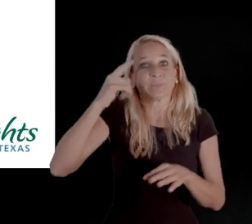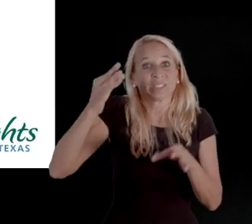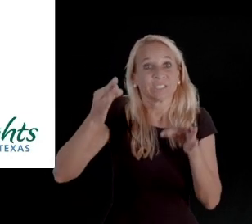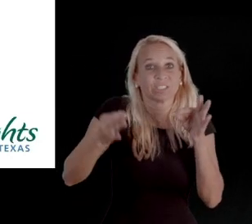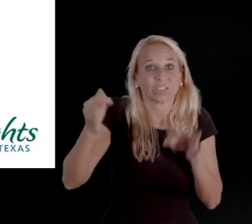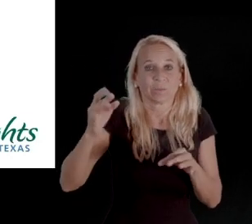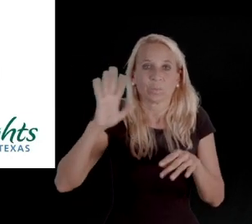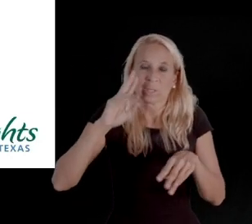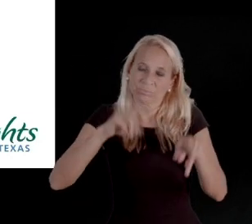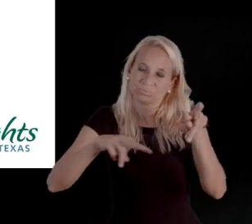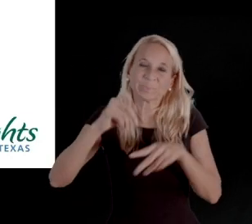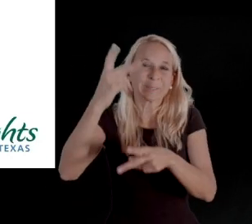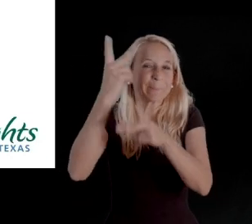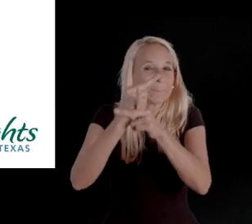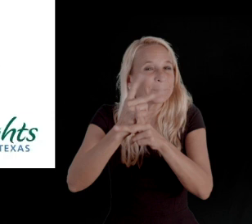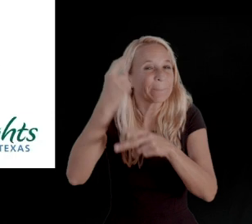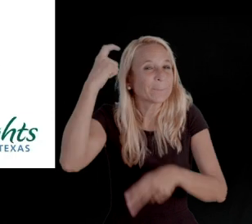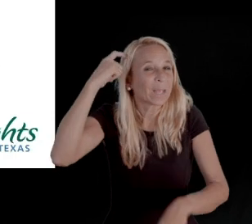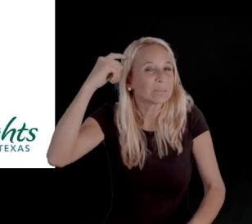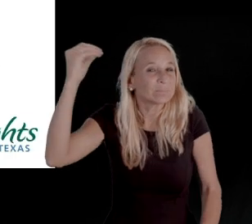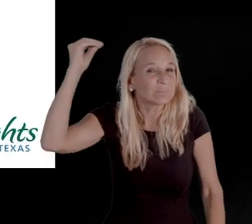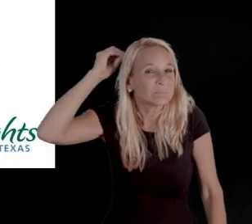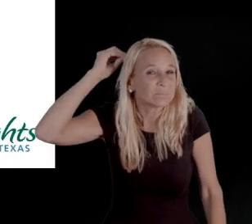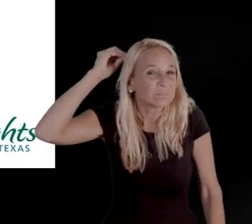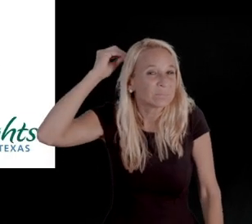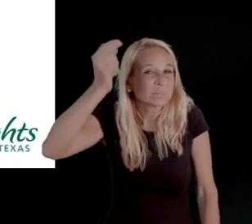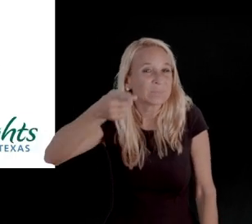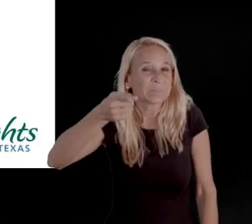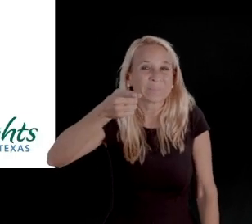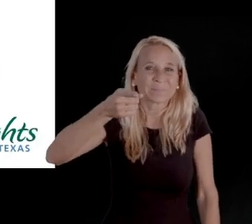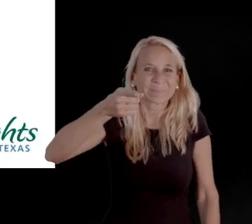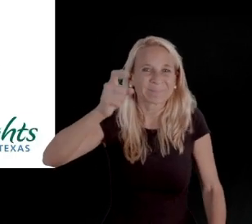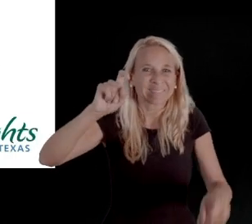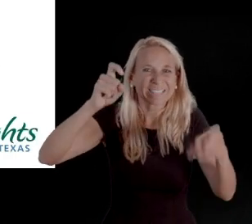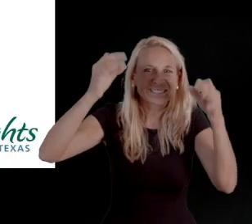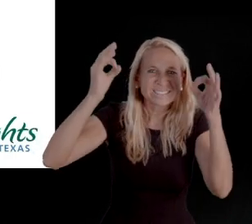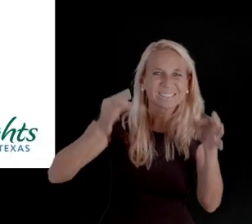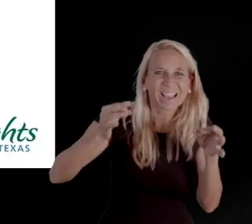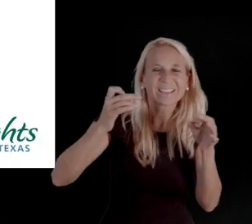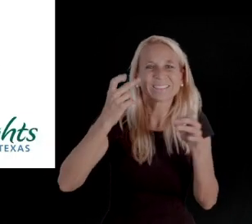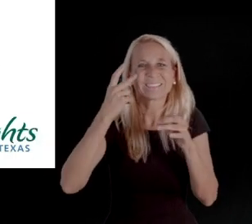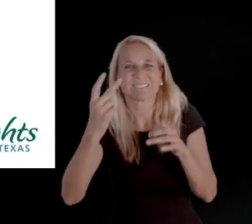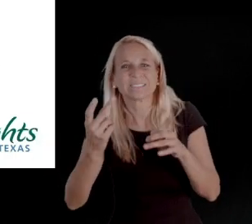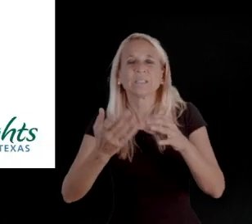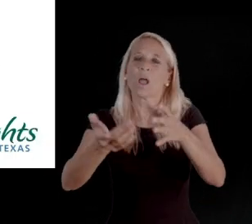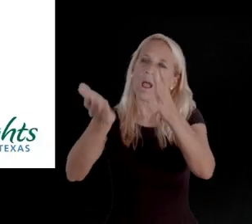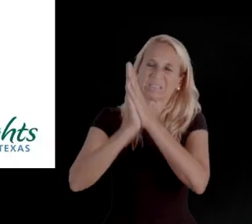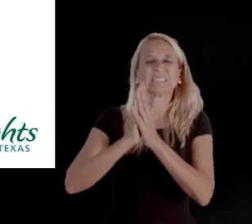So there's a reason why you think the person needs to be seen for a decision to be made, request an in-person.